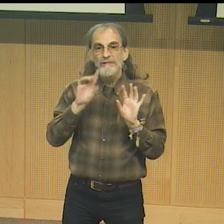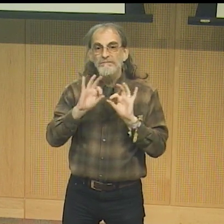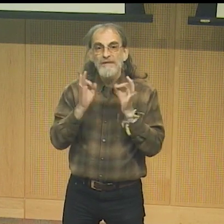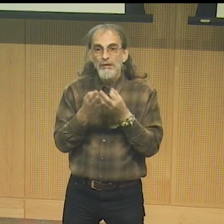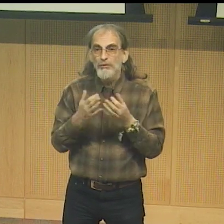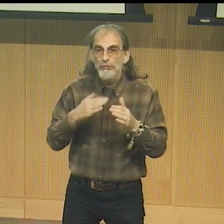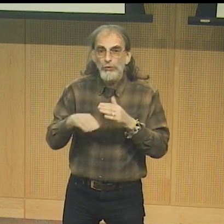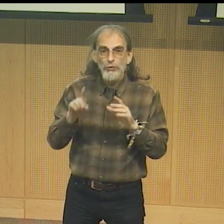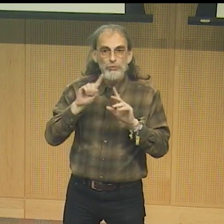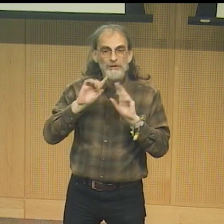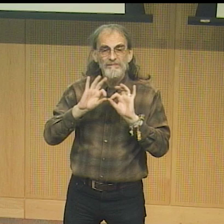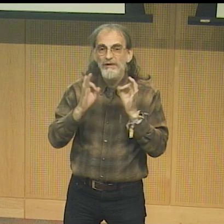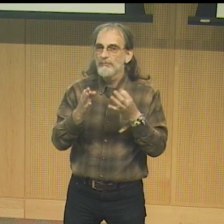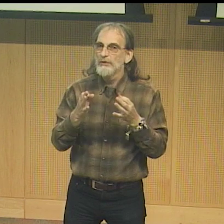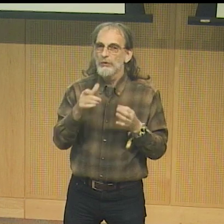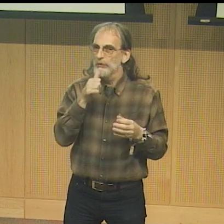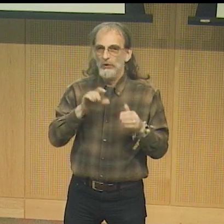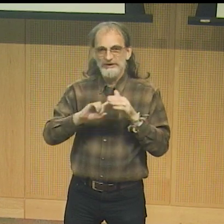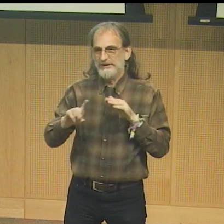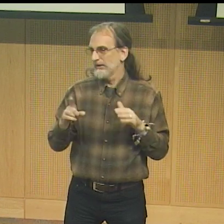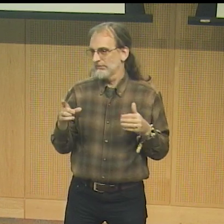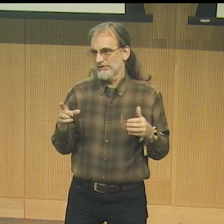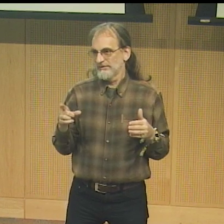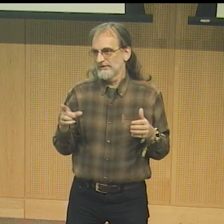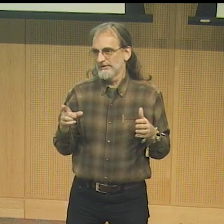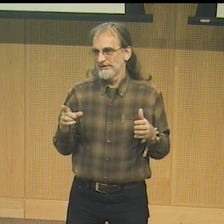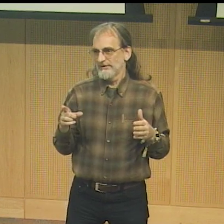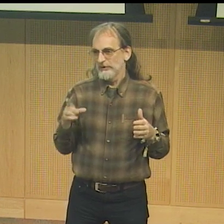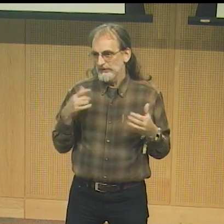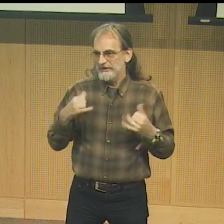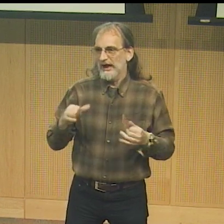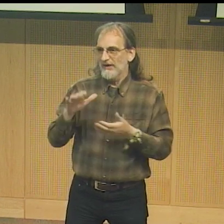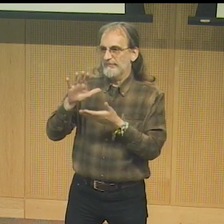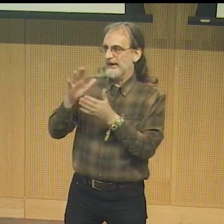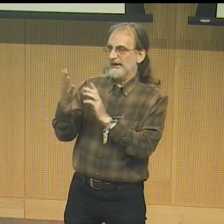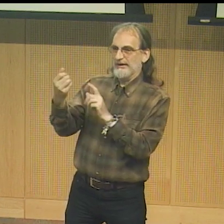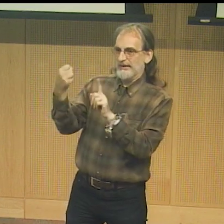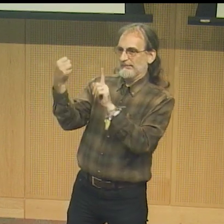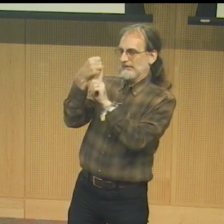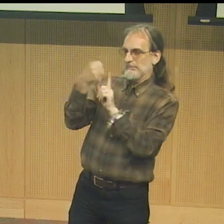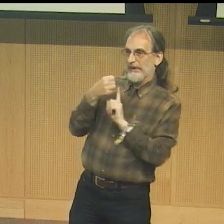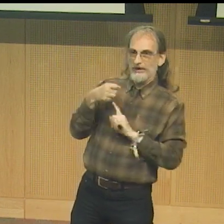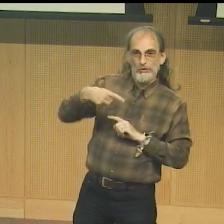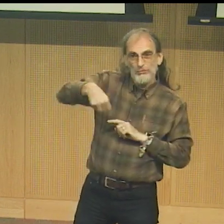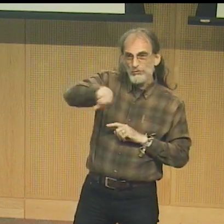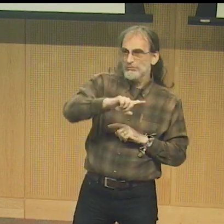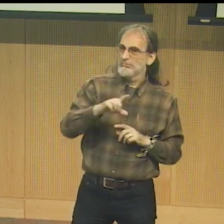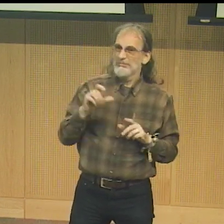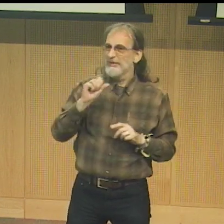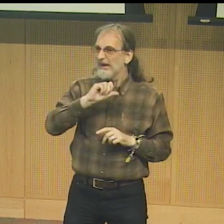Nobody escapes the negative effects of being oppressed and having the impacts from the hearing culture put upon us.